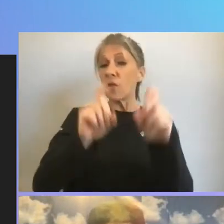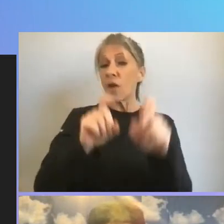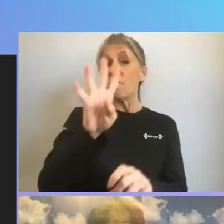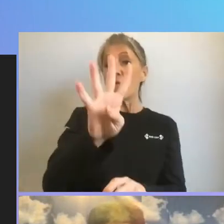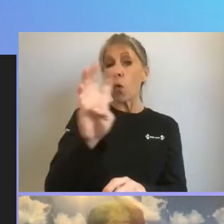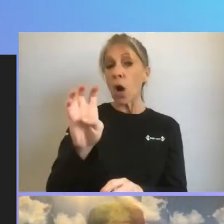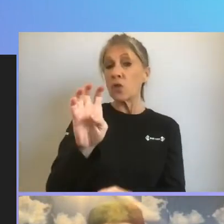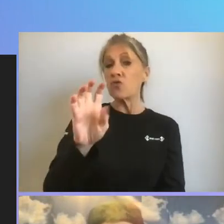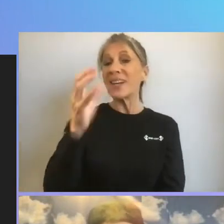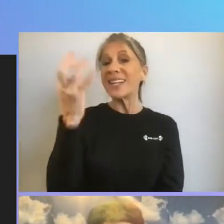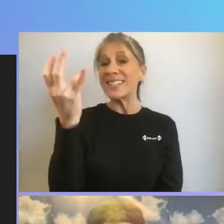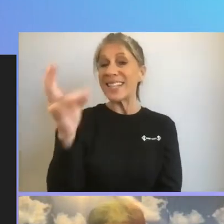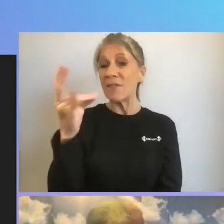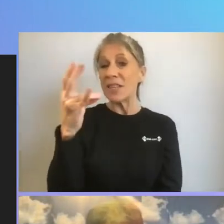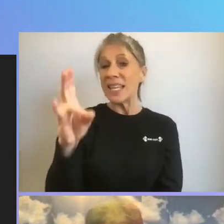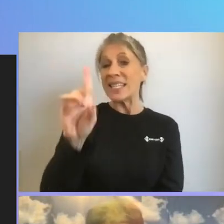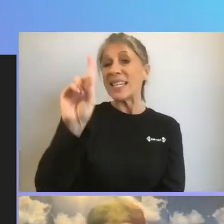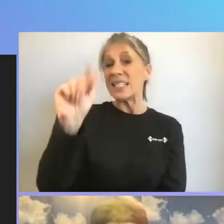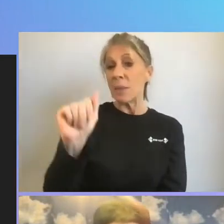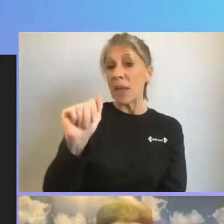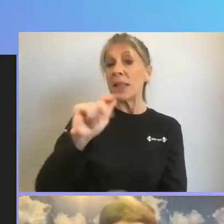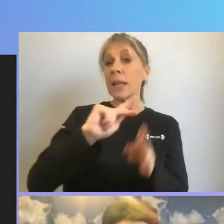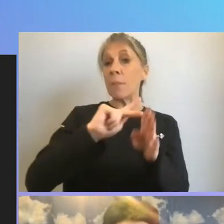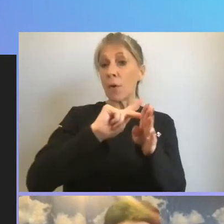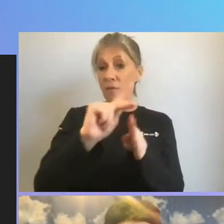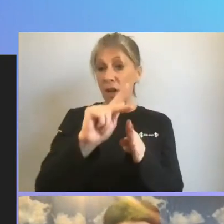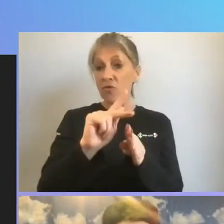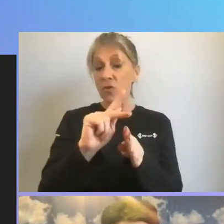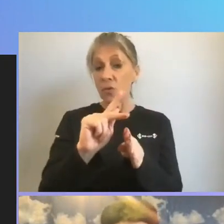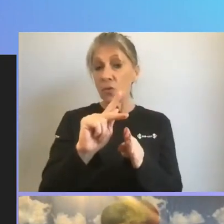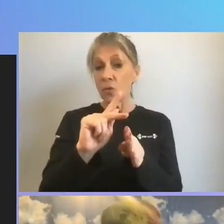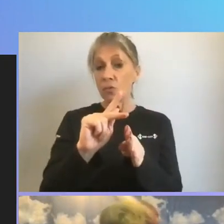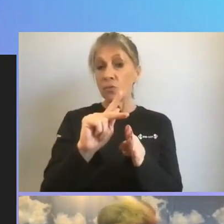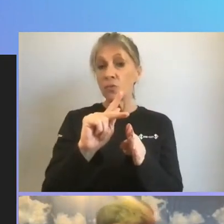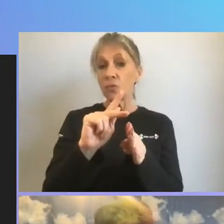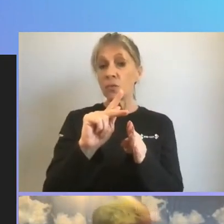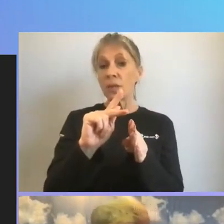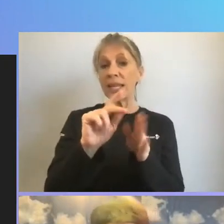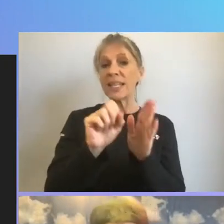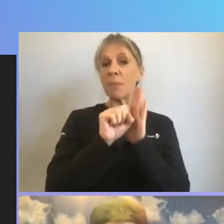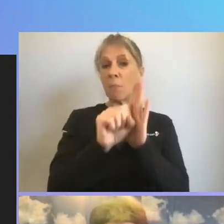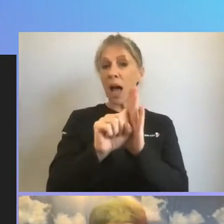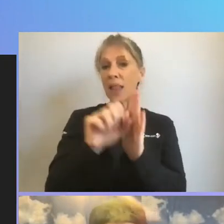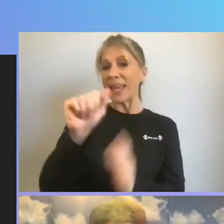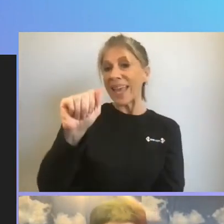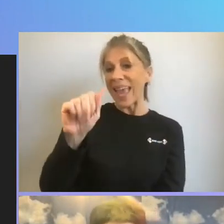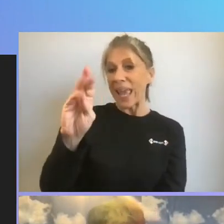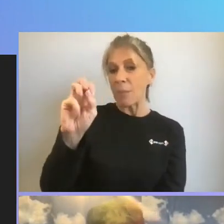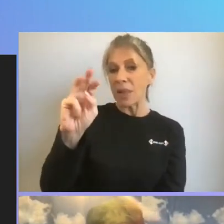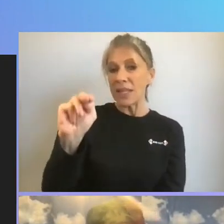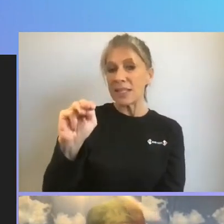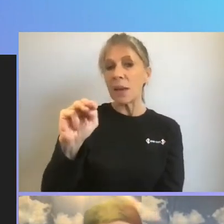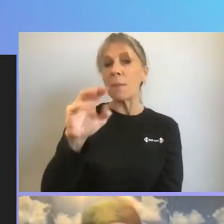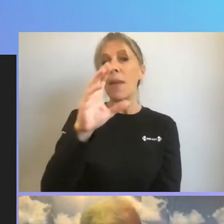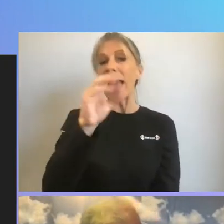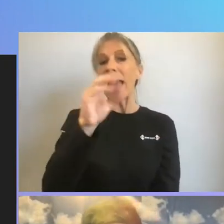professionals and a symbolic